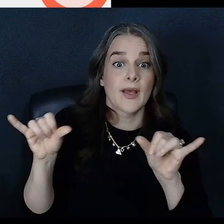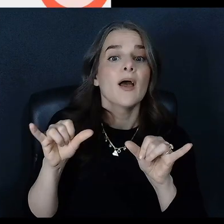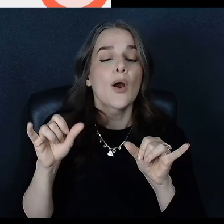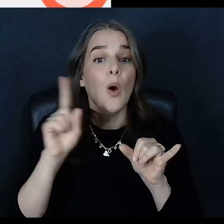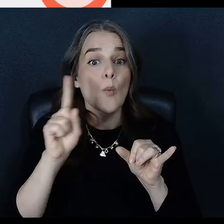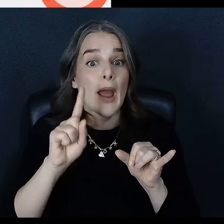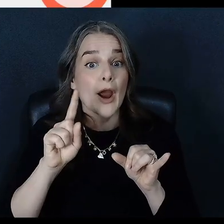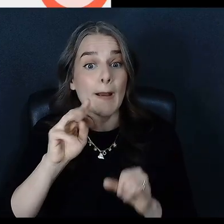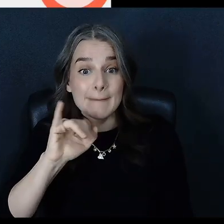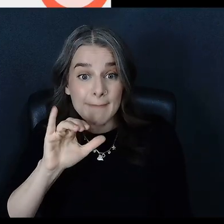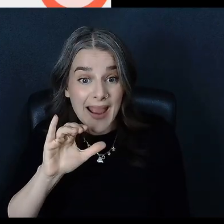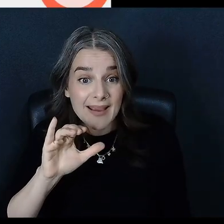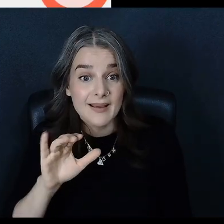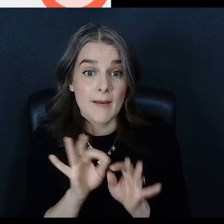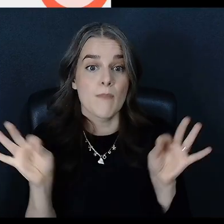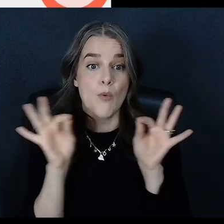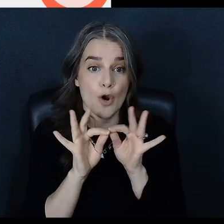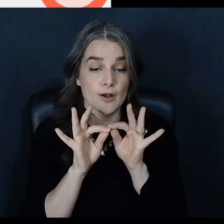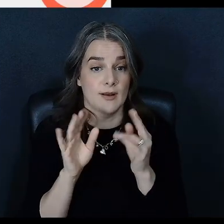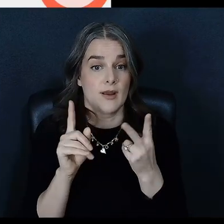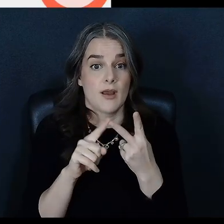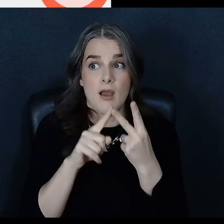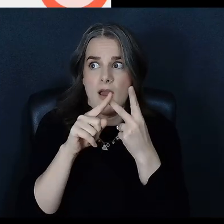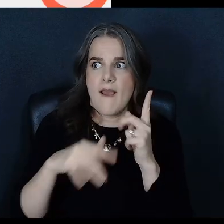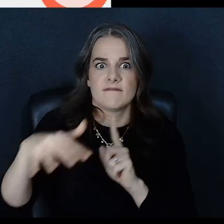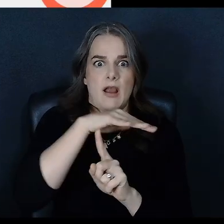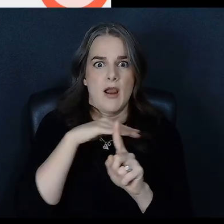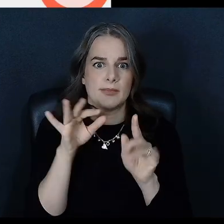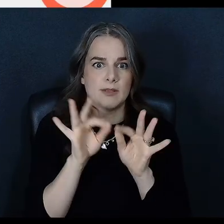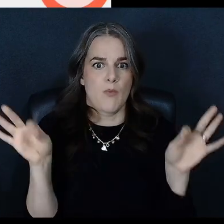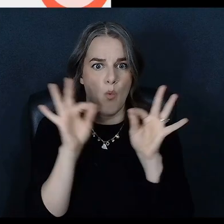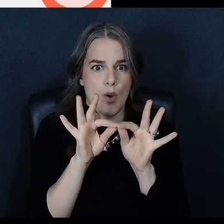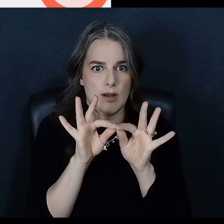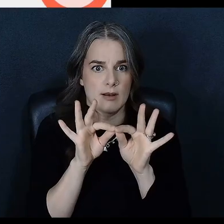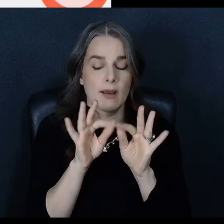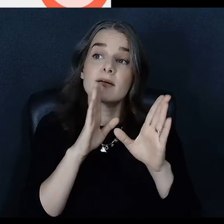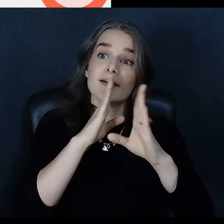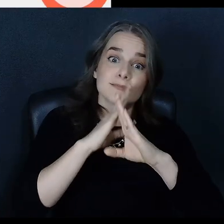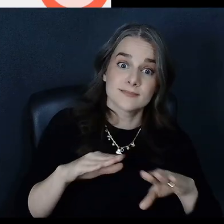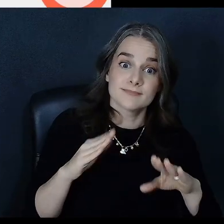Quiet is obviously better. That doesn't mean you can't use it in a louder environment.